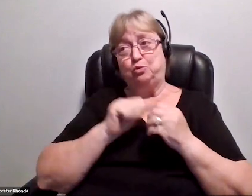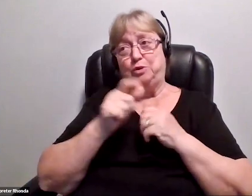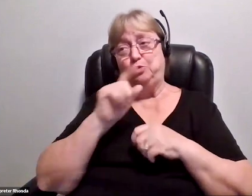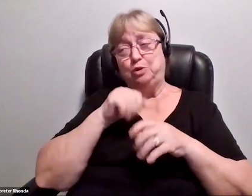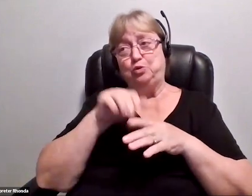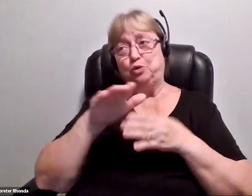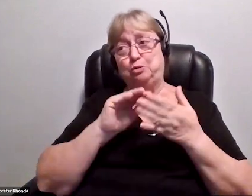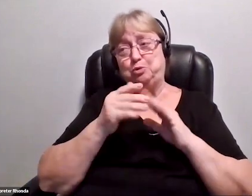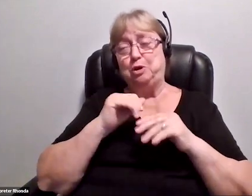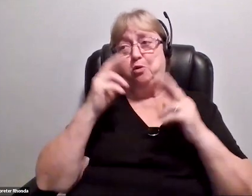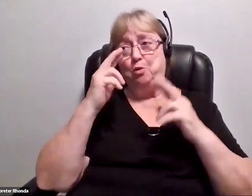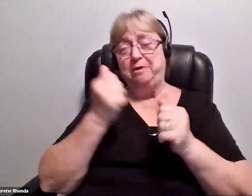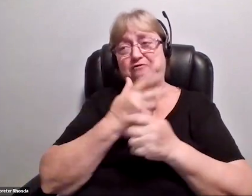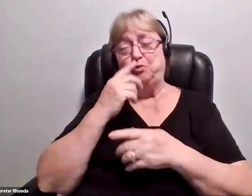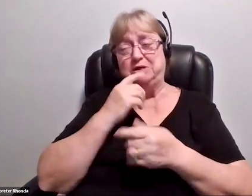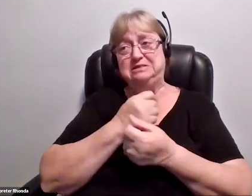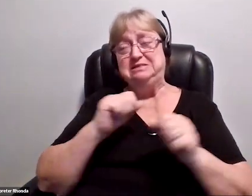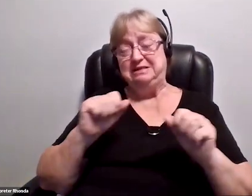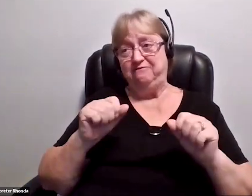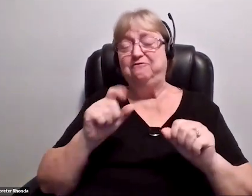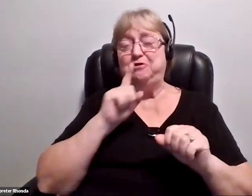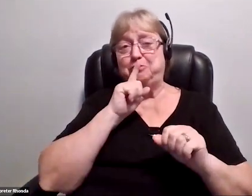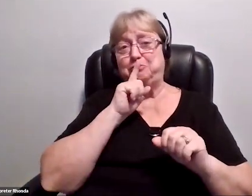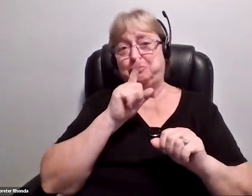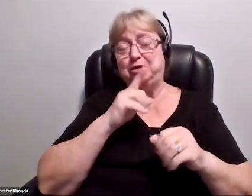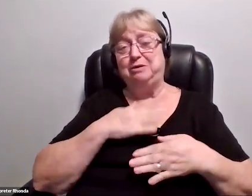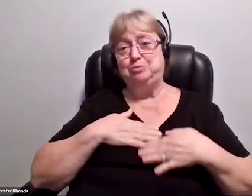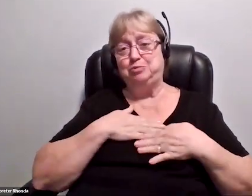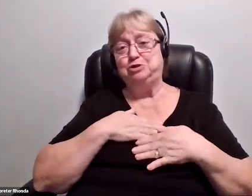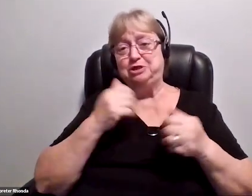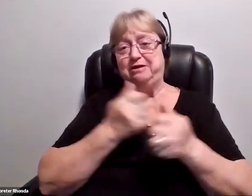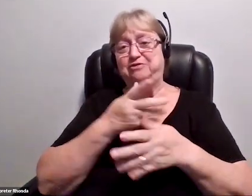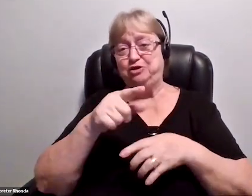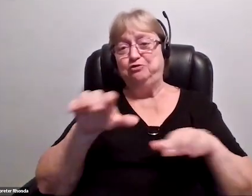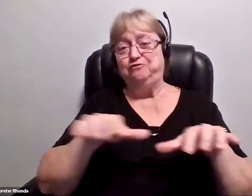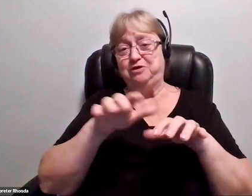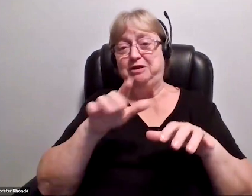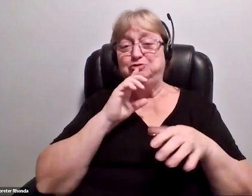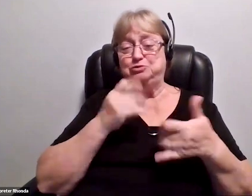I hope everyone is staying safe and really appreciate you. All you've done to, yes, still join us here today.